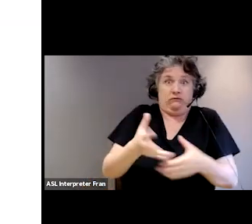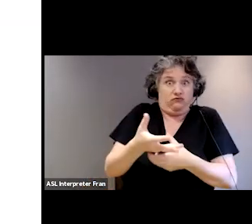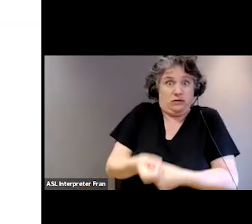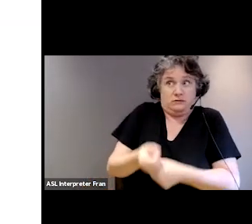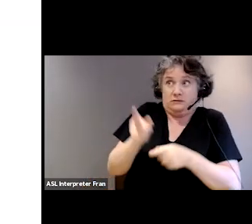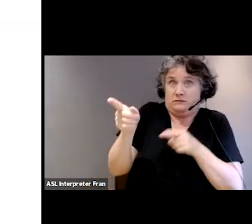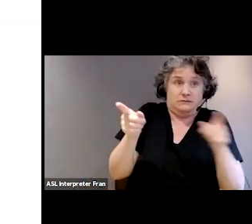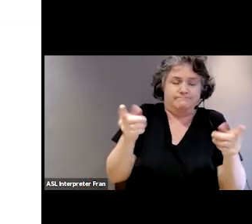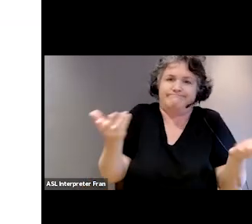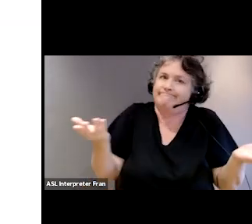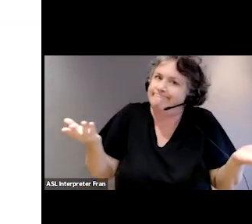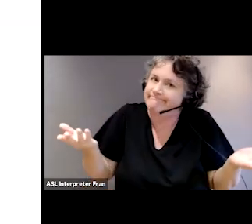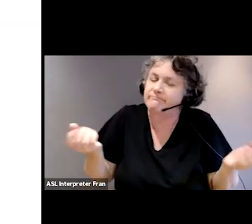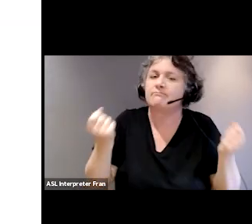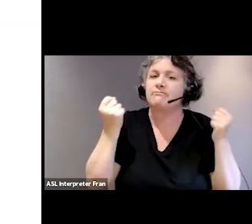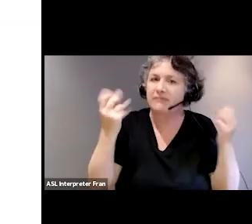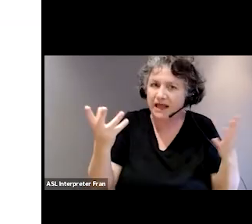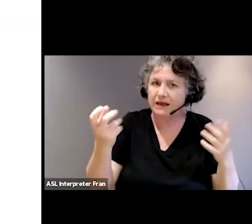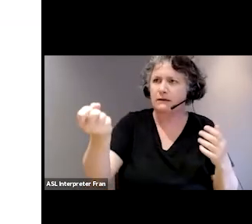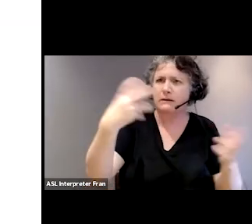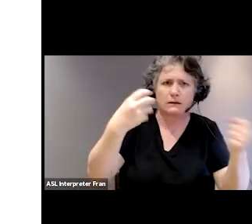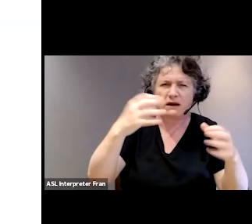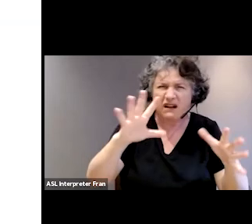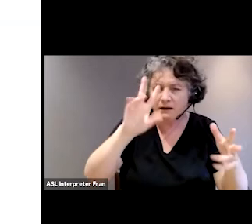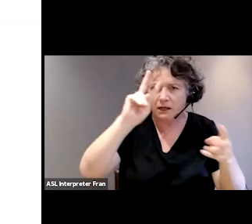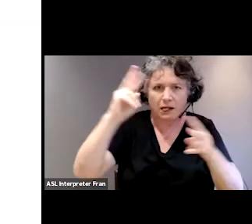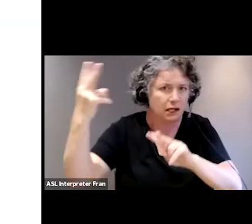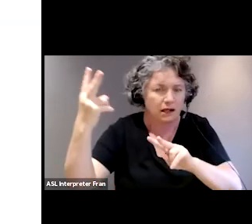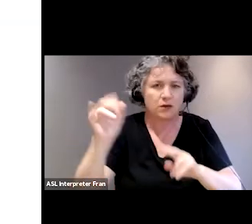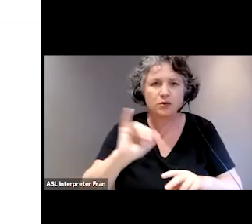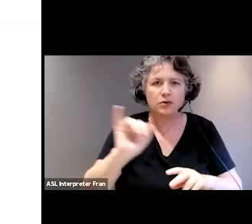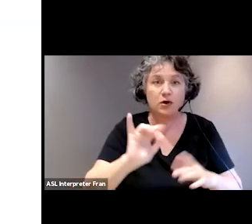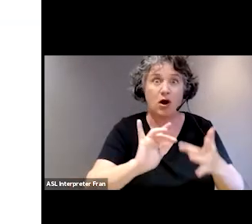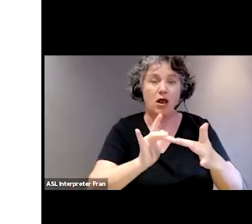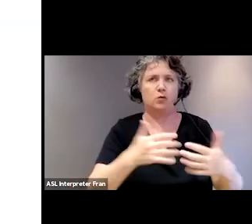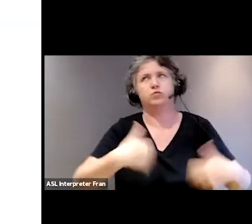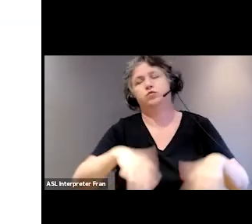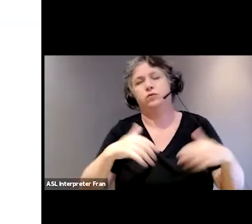Now, when we hear about COVID 19